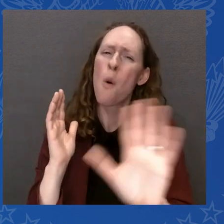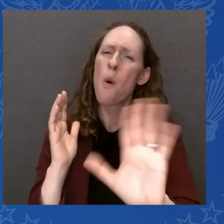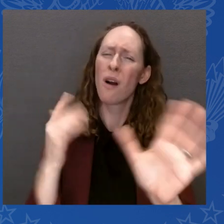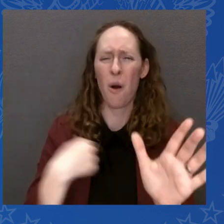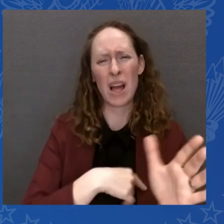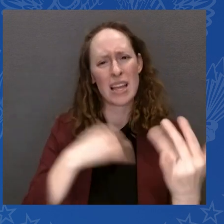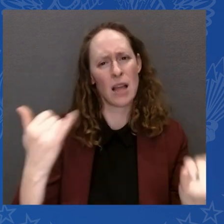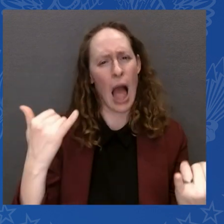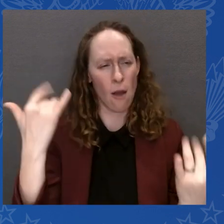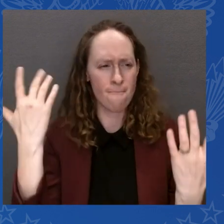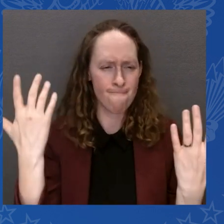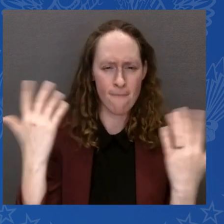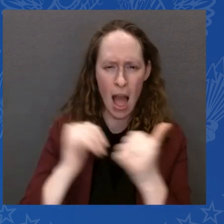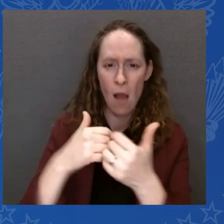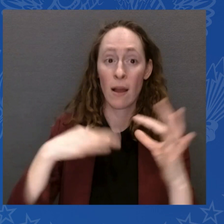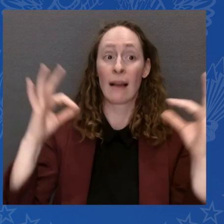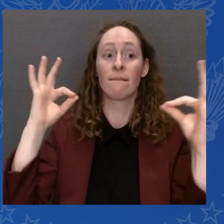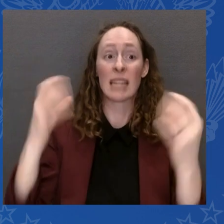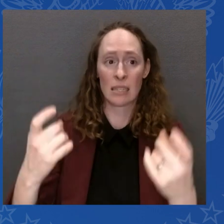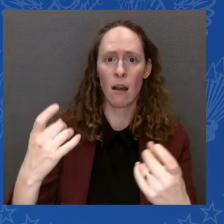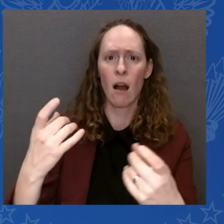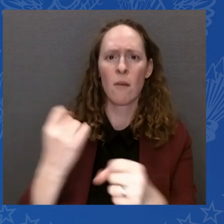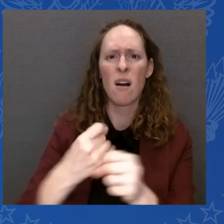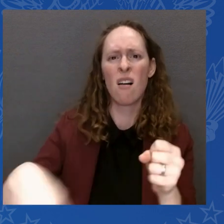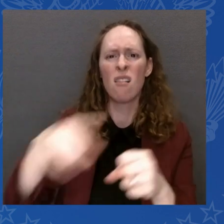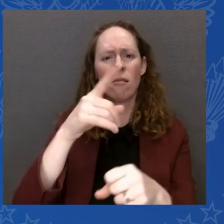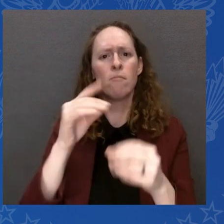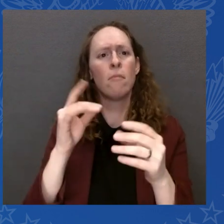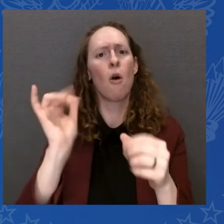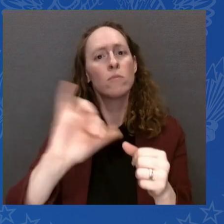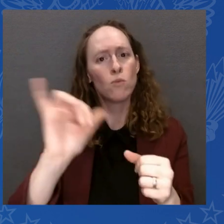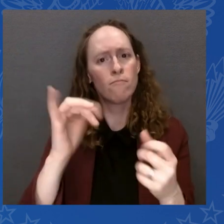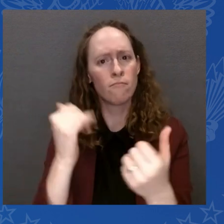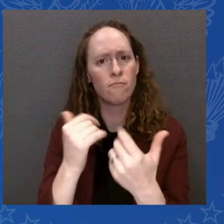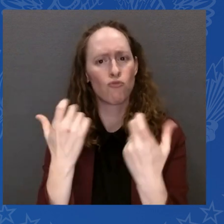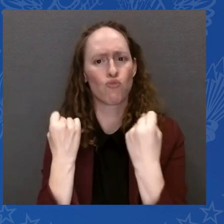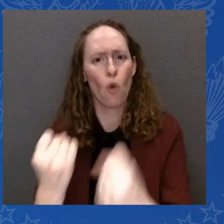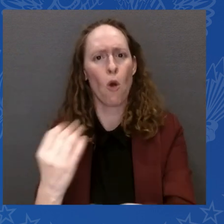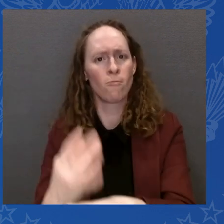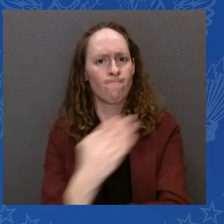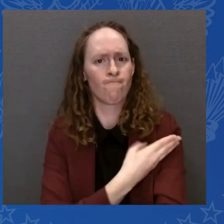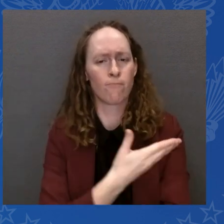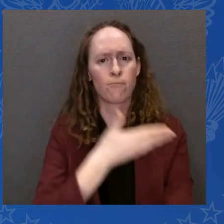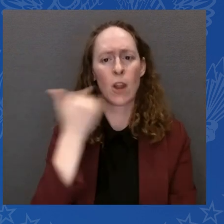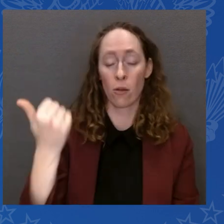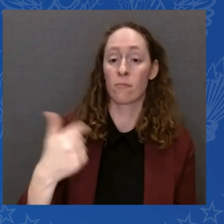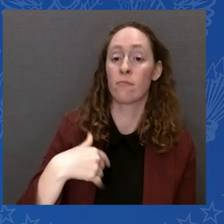they've had to go through. Nine billion. And these weeks have shown the compounding effect of the disasters.